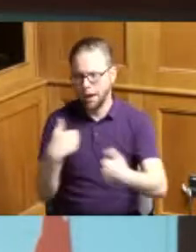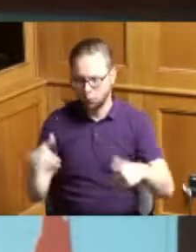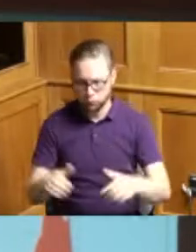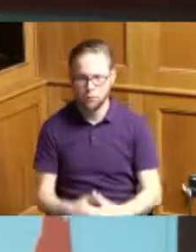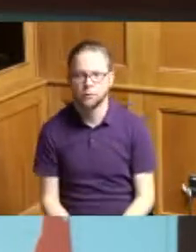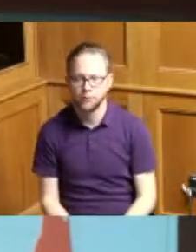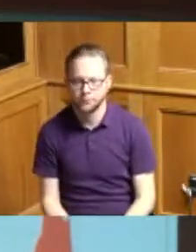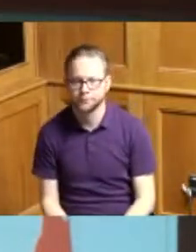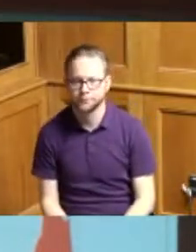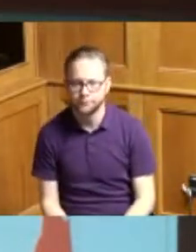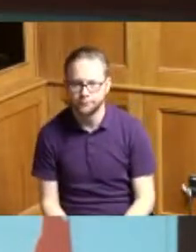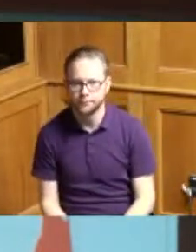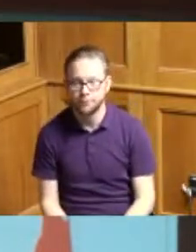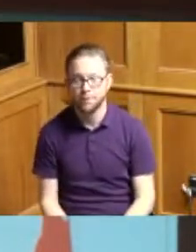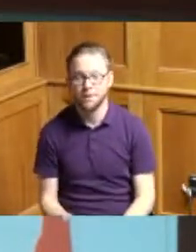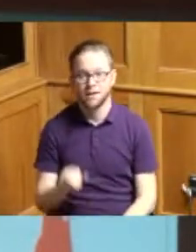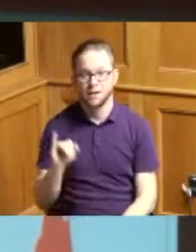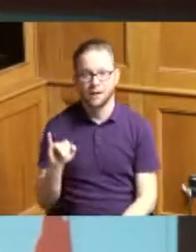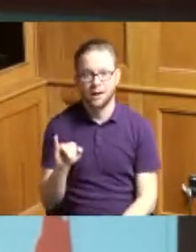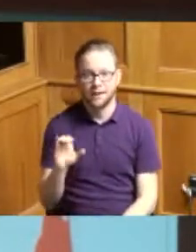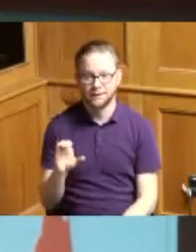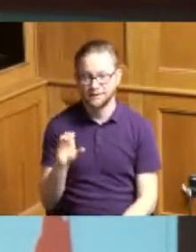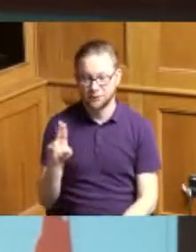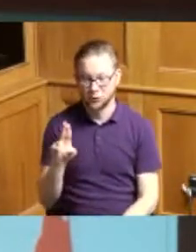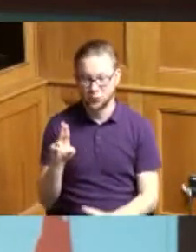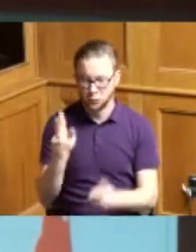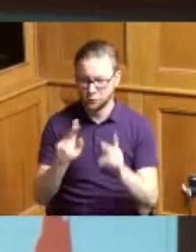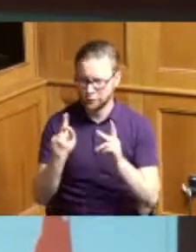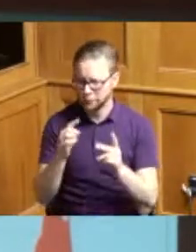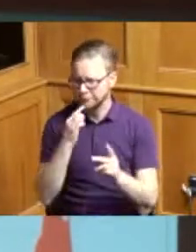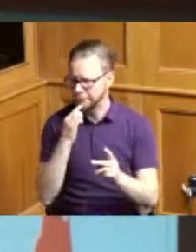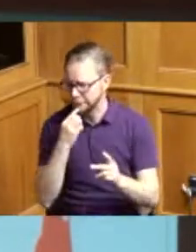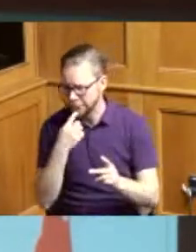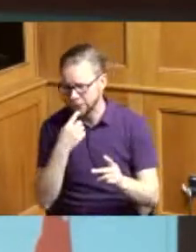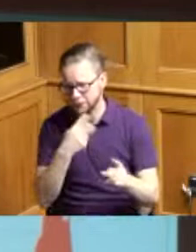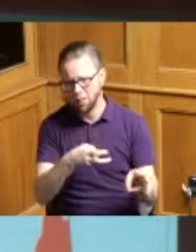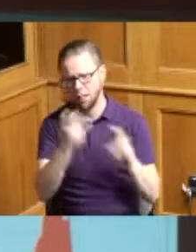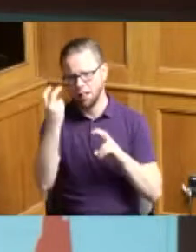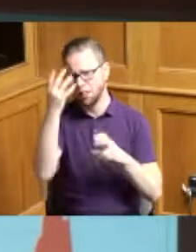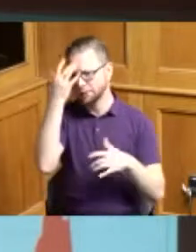the intensive care units still are busy and are not seeing the same dramatic drop today we're at